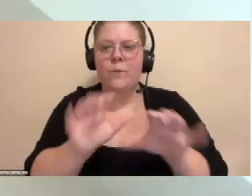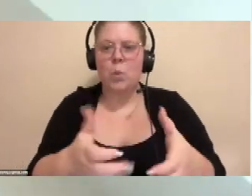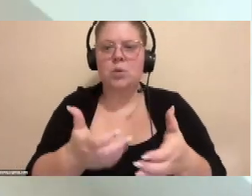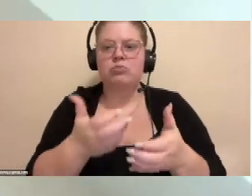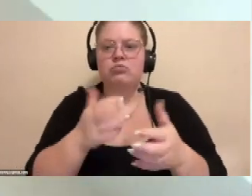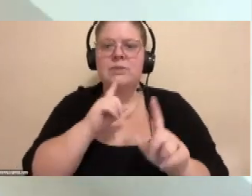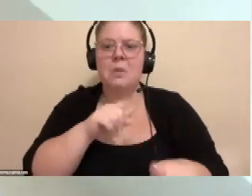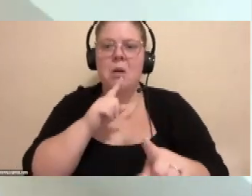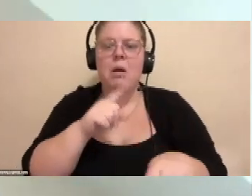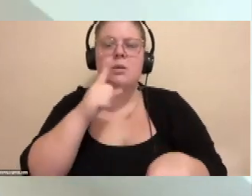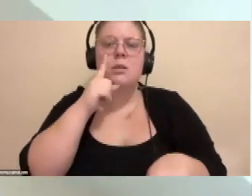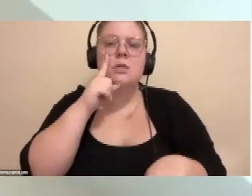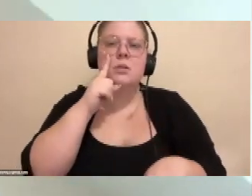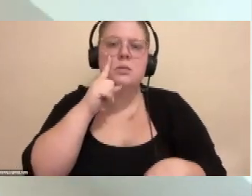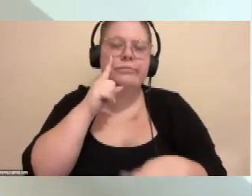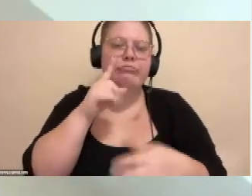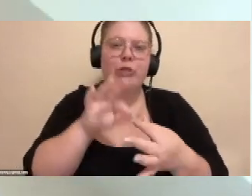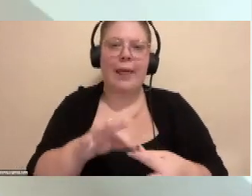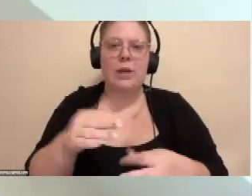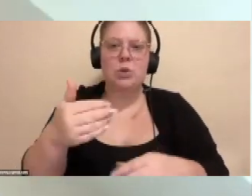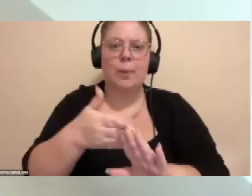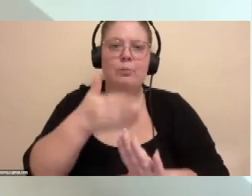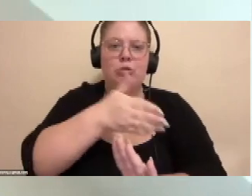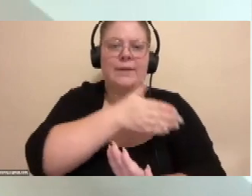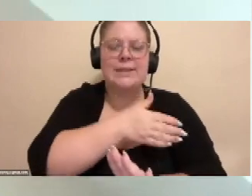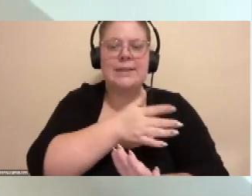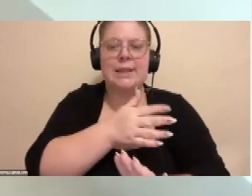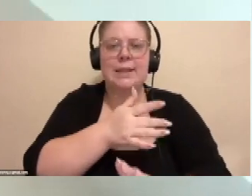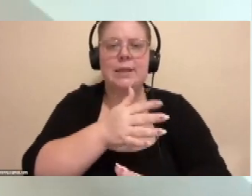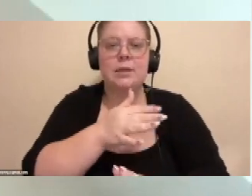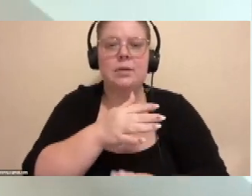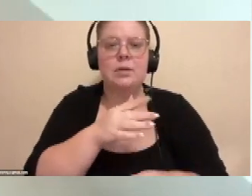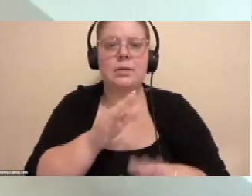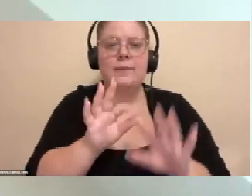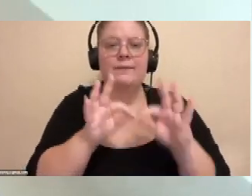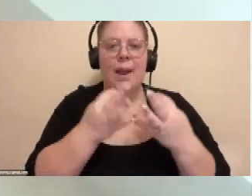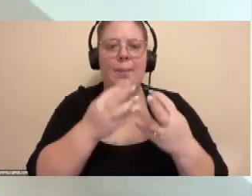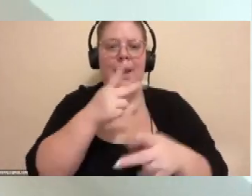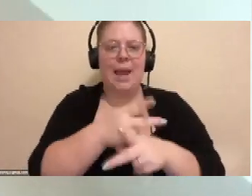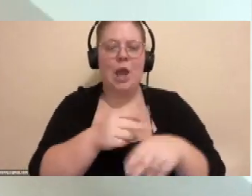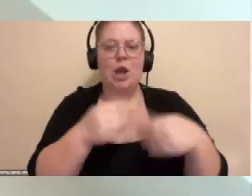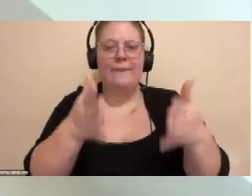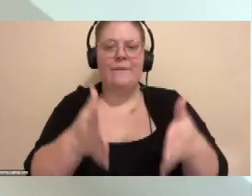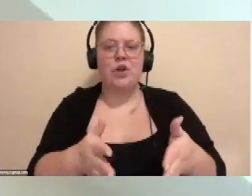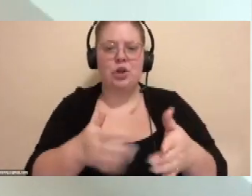previously family caregiver who had previously dropped out of